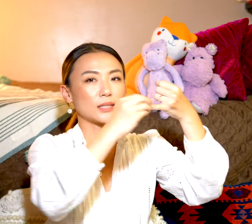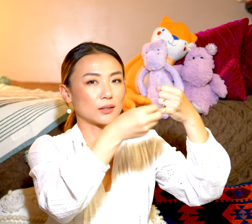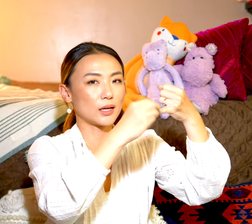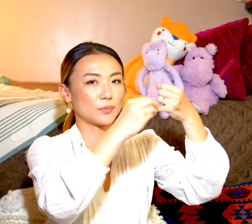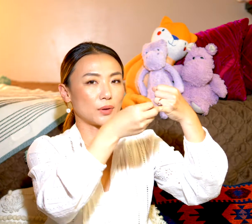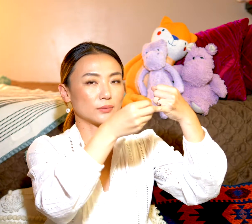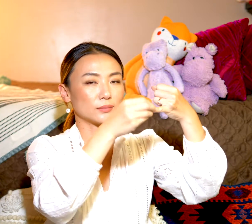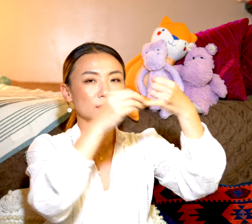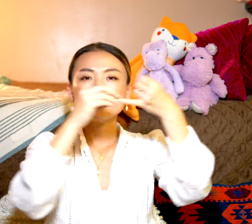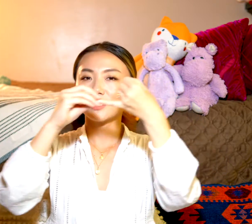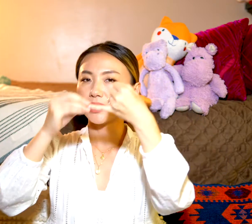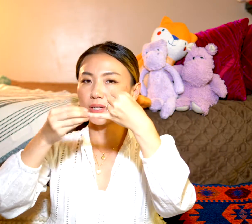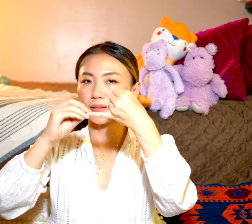Sakuranbo Cherry